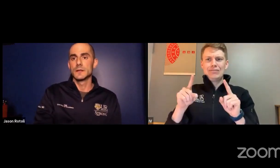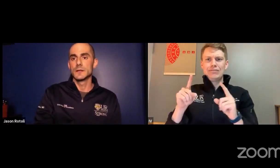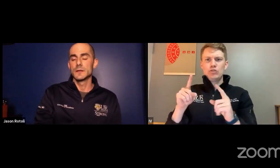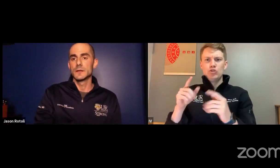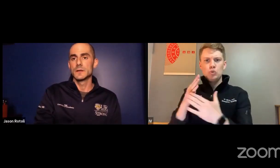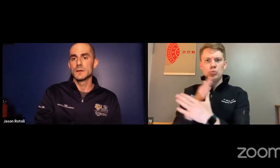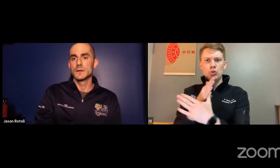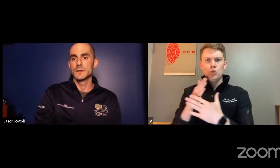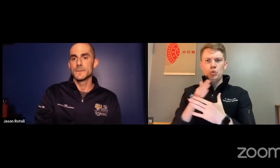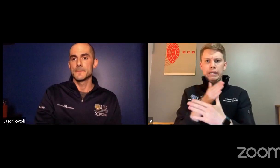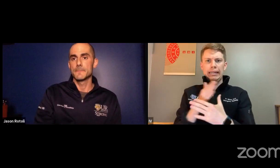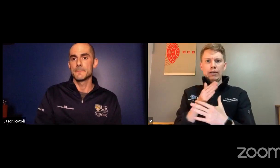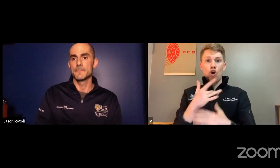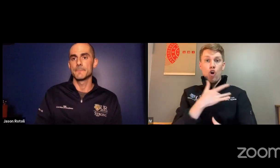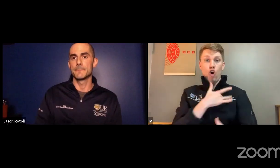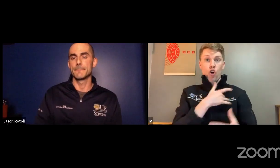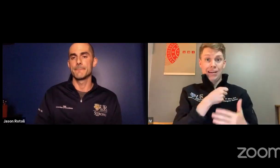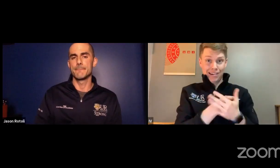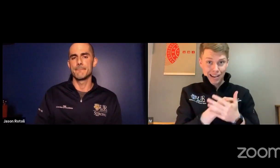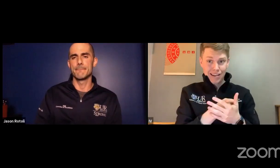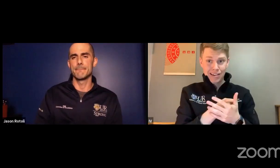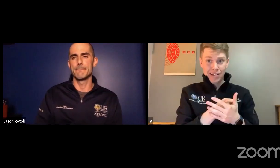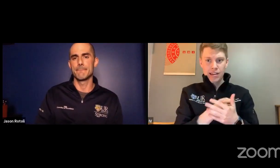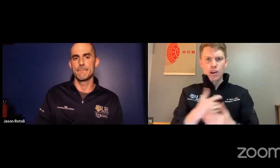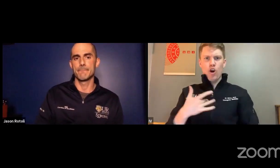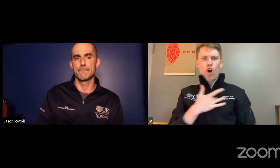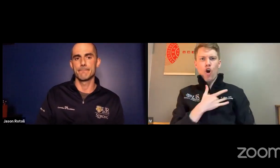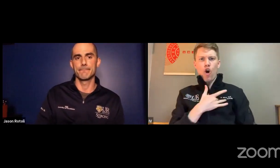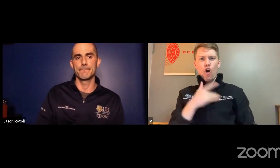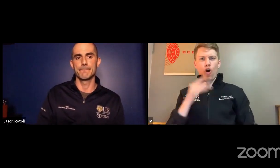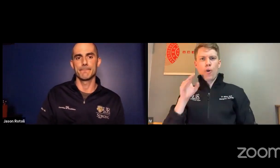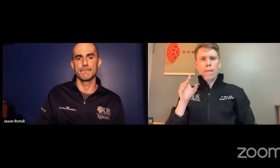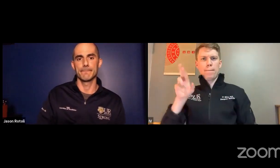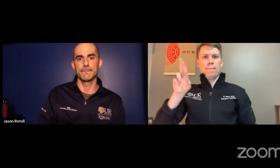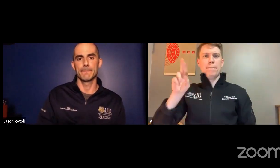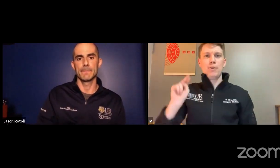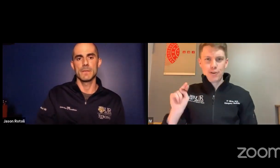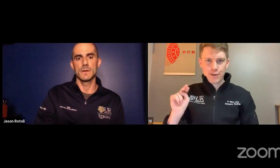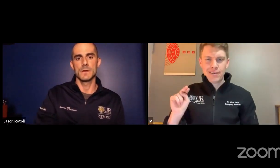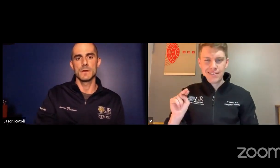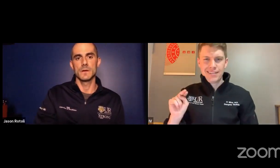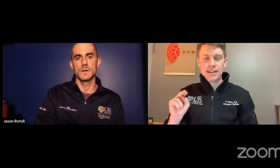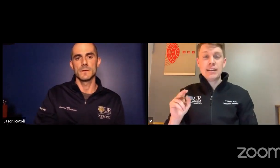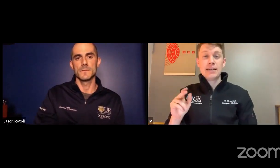may be the best option for you. It's okay to speak to them because the nurse obviously has